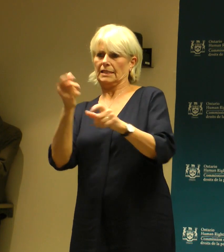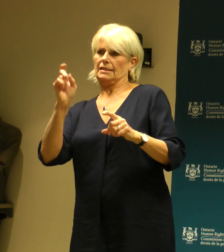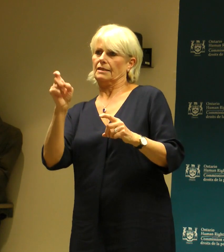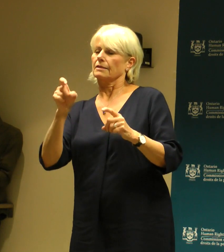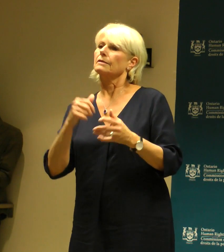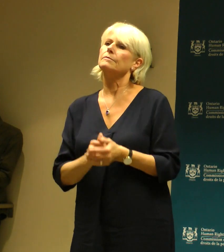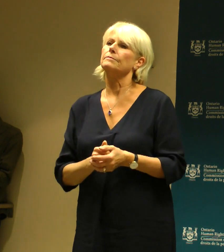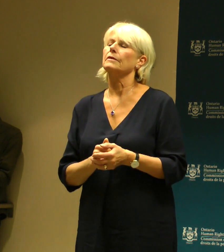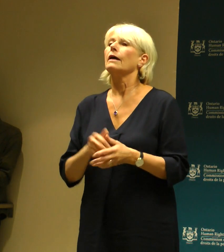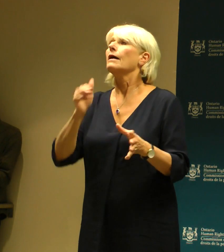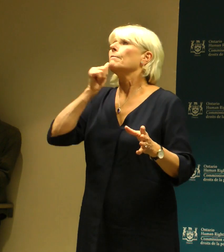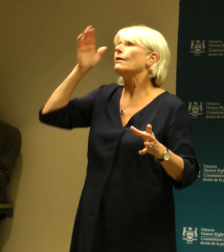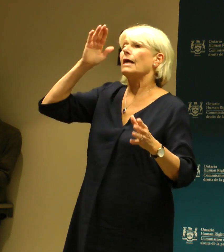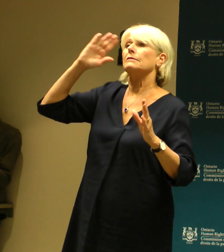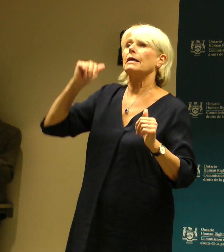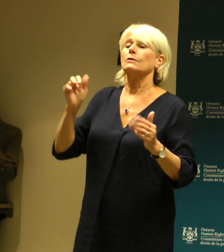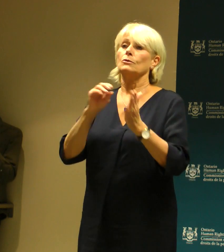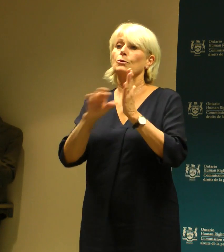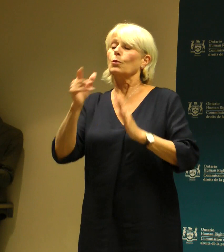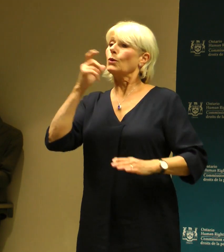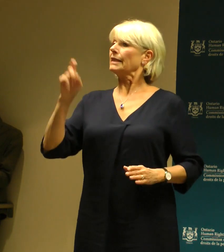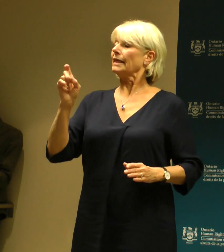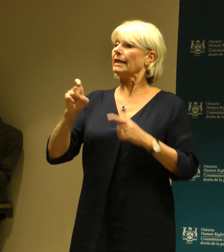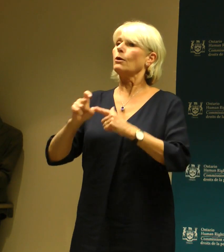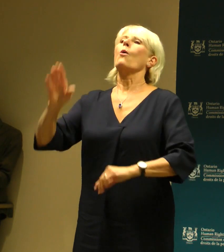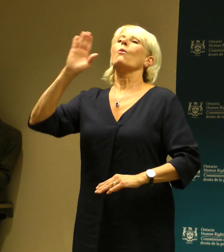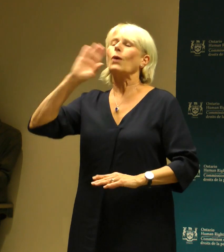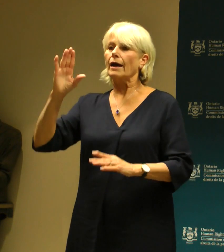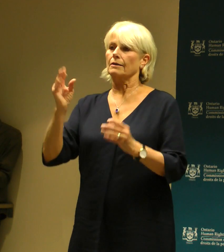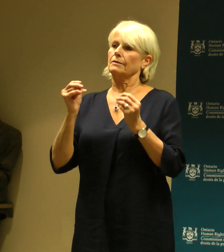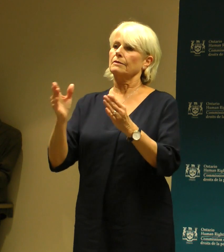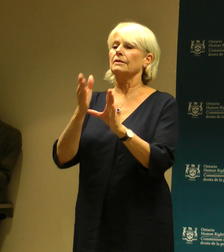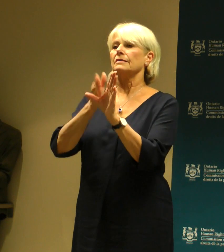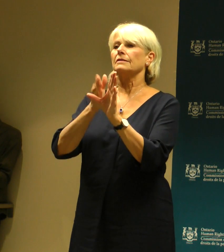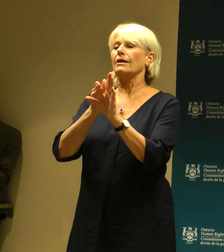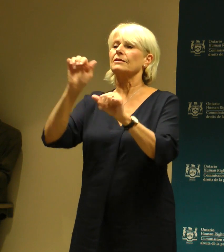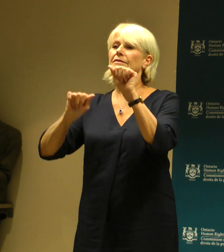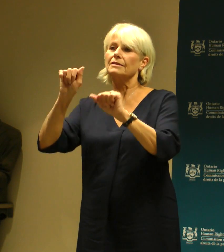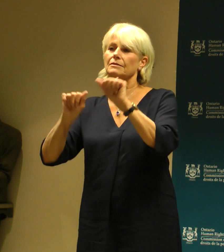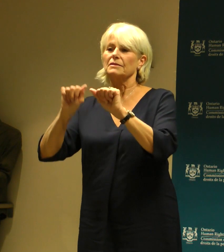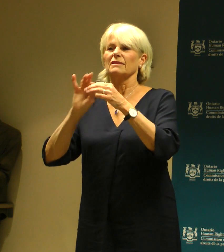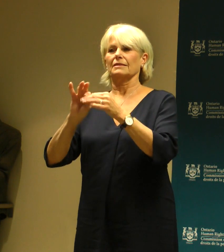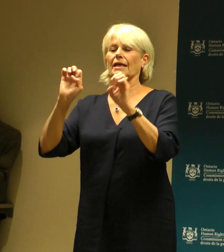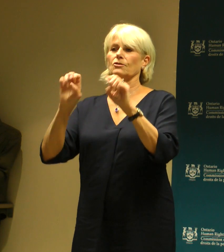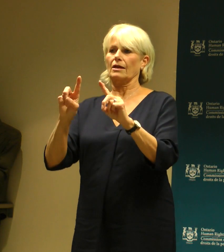And parents expect that students who need them will be provided with psychoeducational assessments in a timely manner.